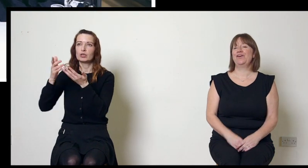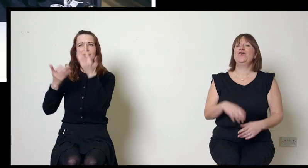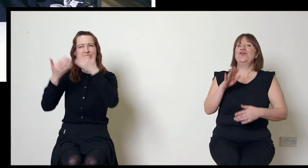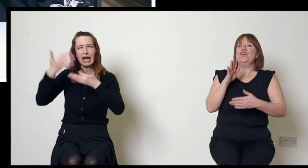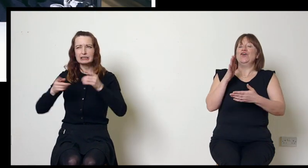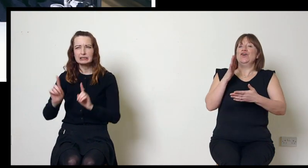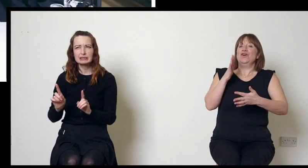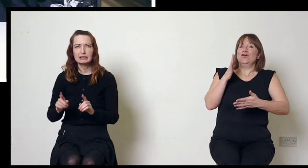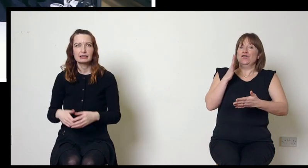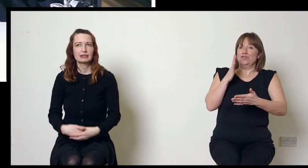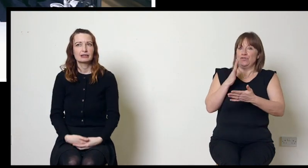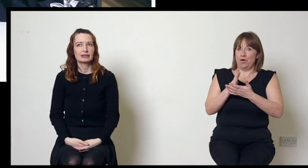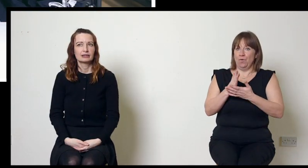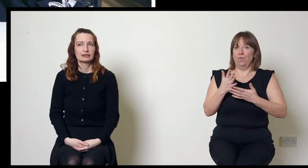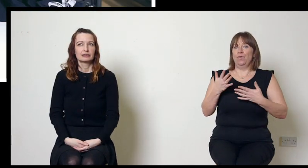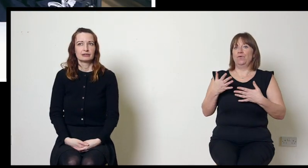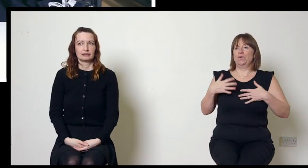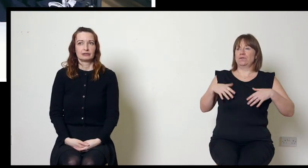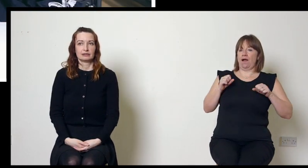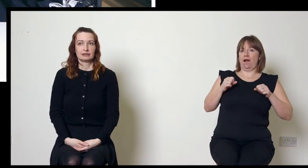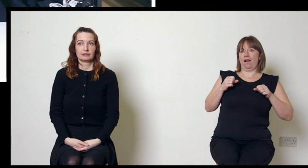So we started work in earnest probably at back